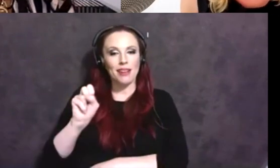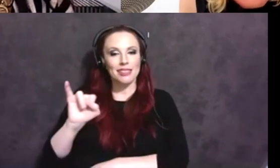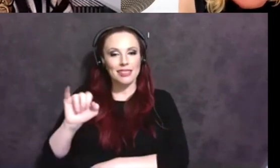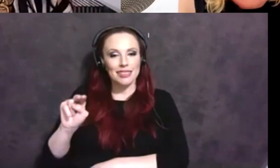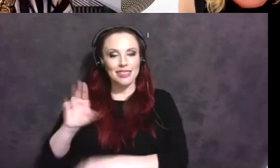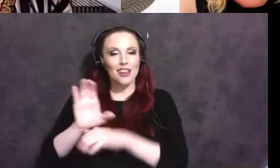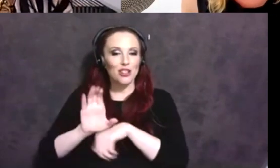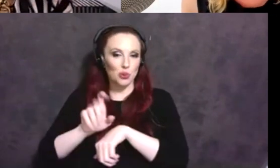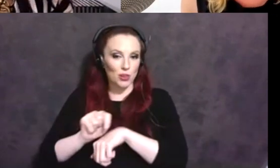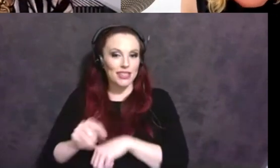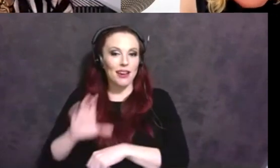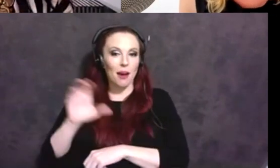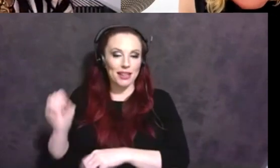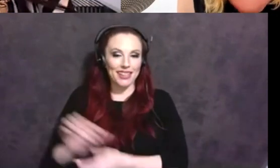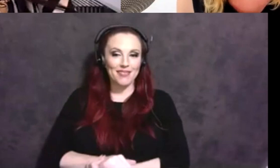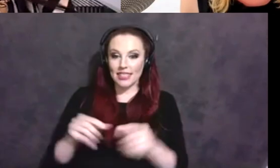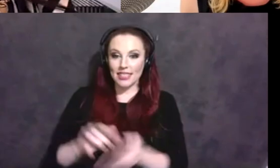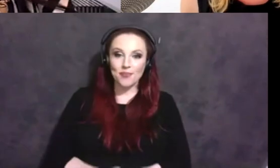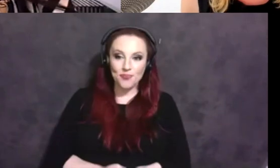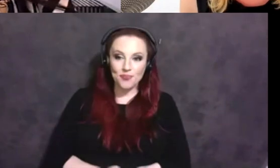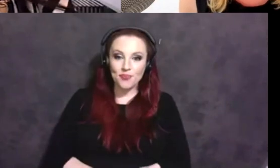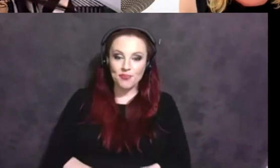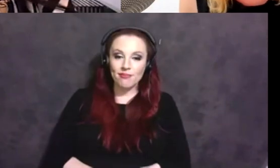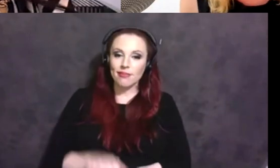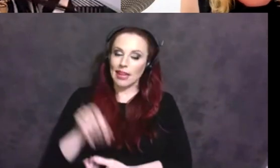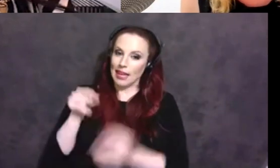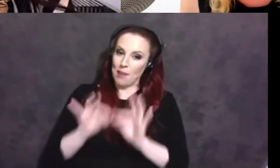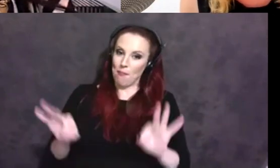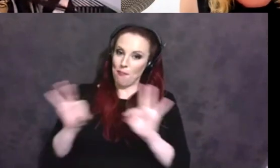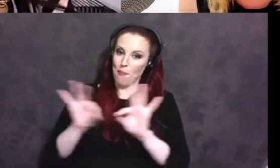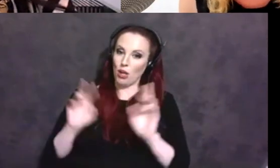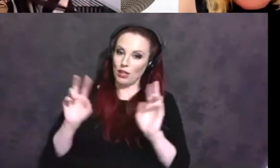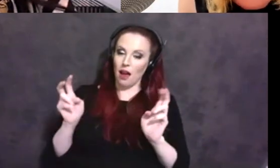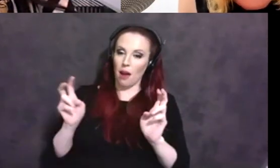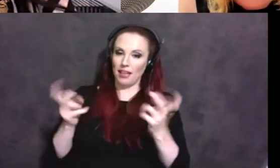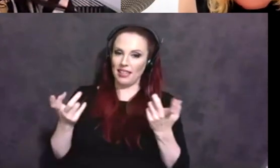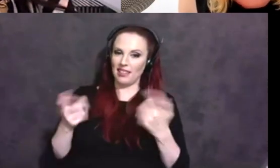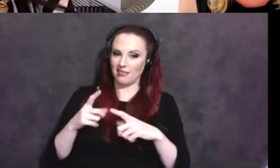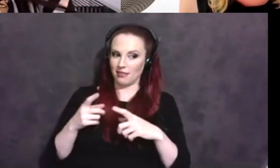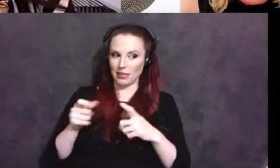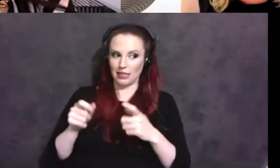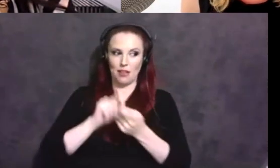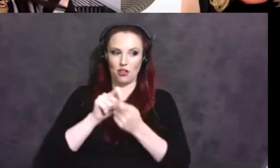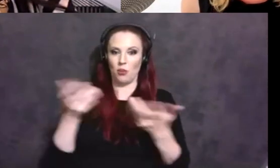colleague, Ritu Bhasin, Speaker, author and consultant at Bhasin Consulting. Welcome.